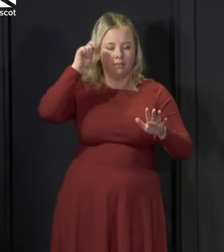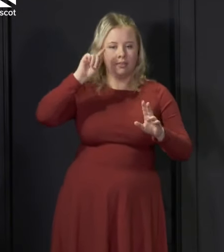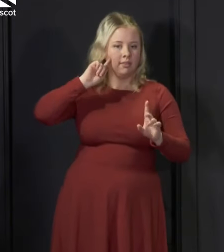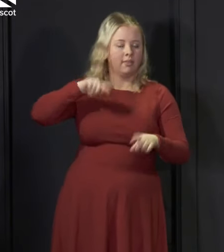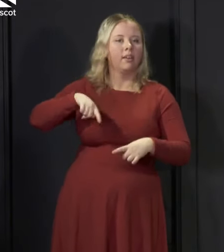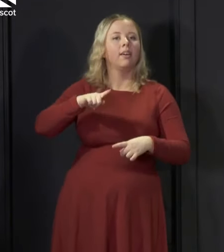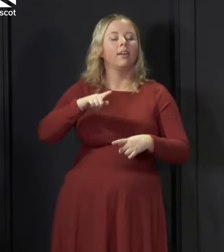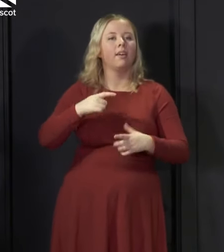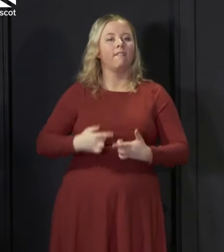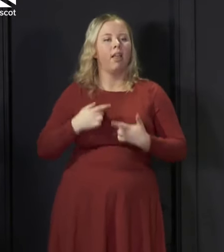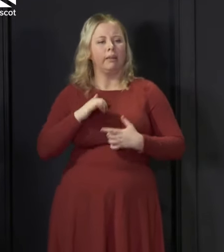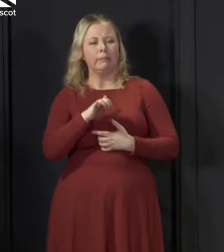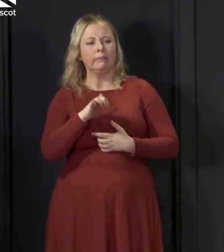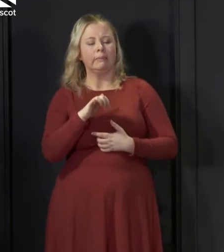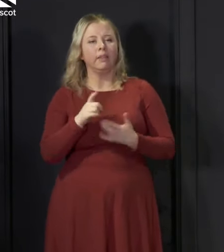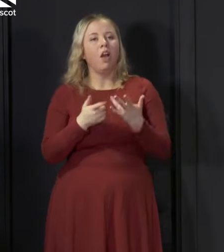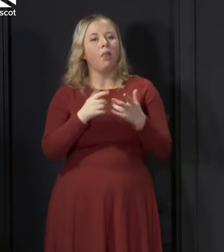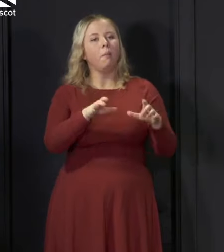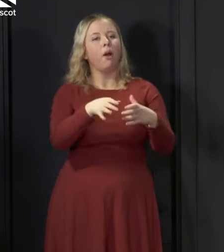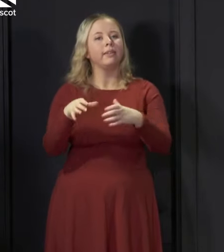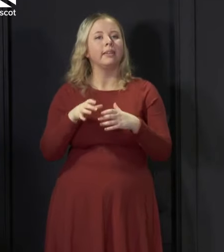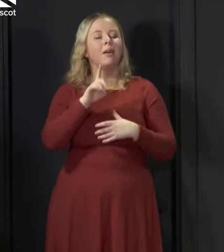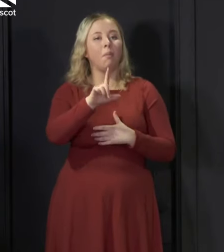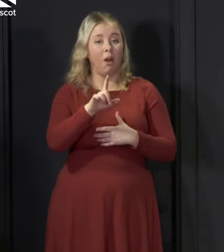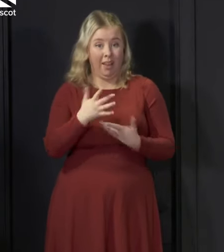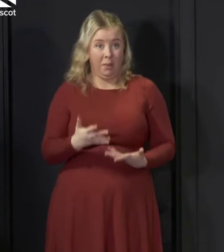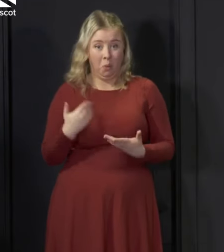other in different parties, but at the moment all any of us should be caring about, certainly